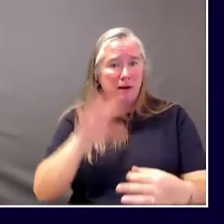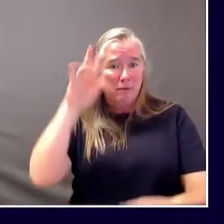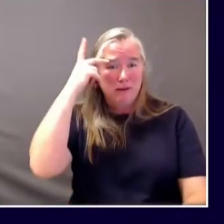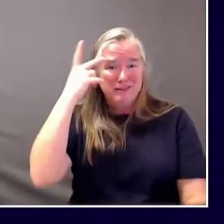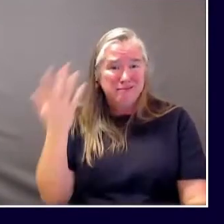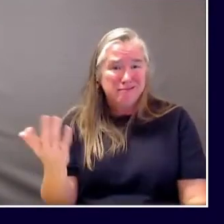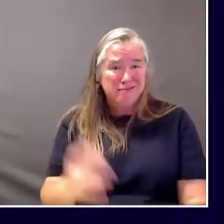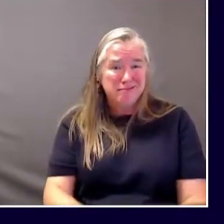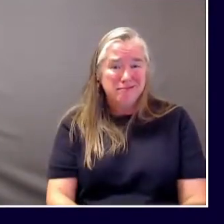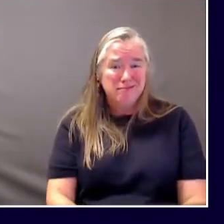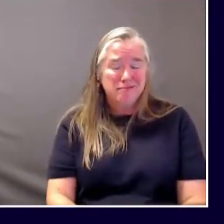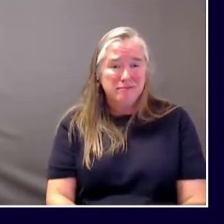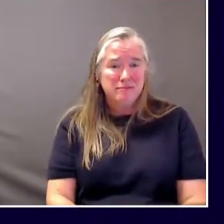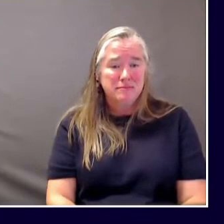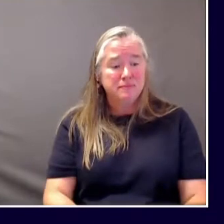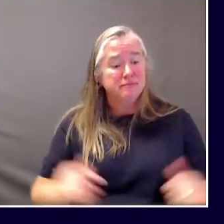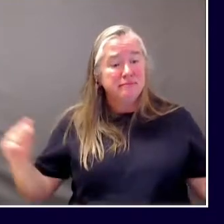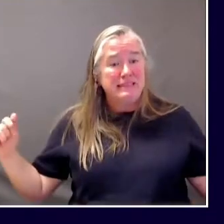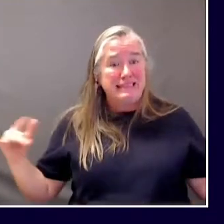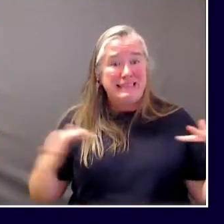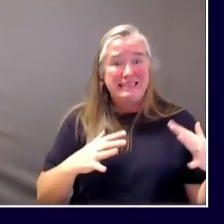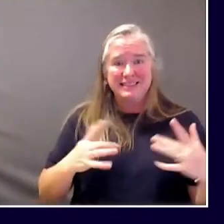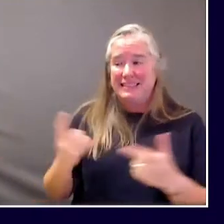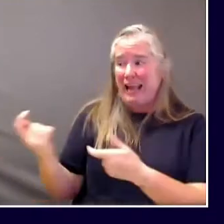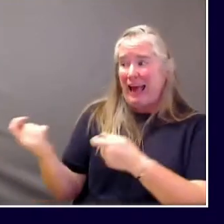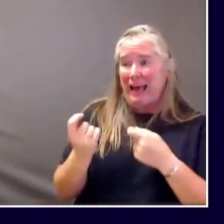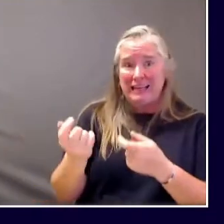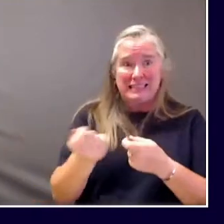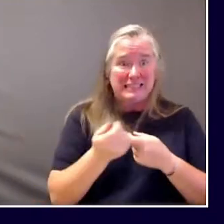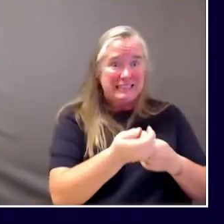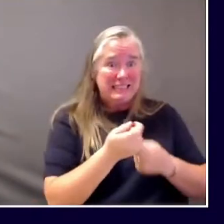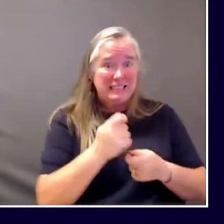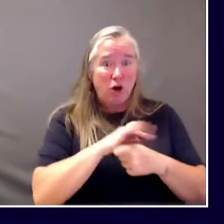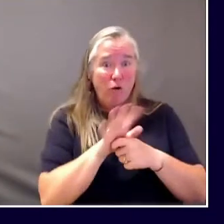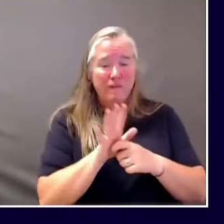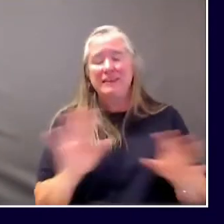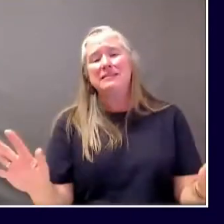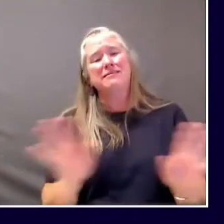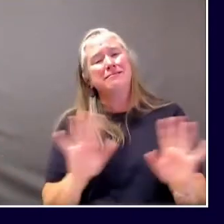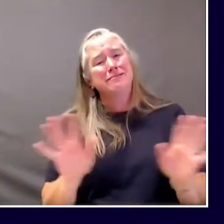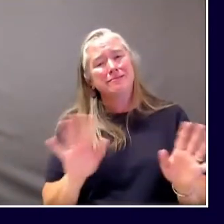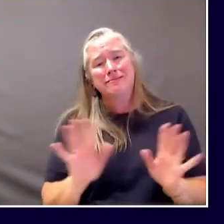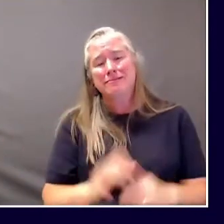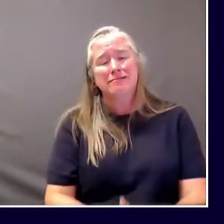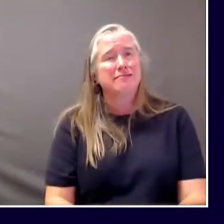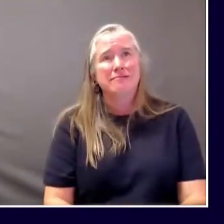the track the virus and infect